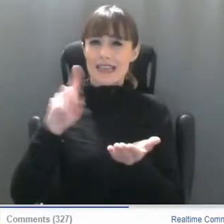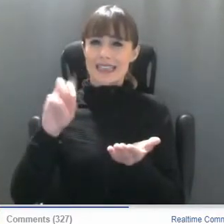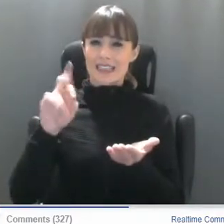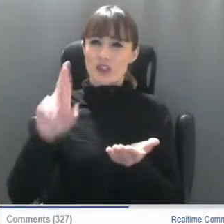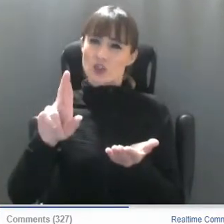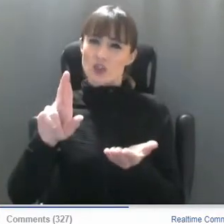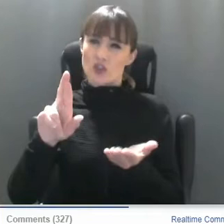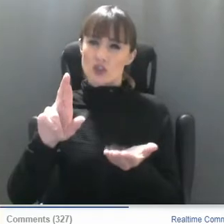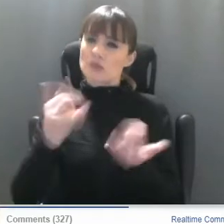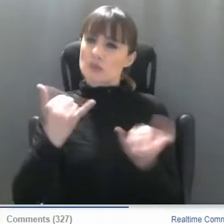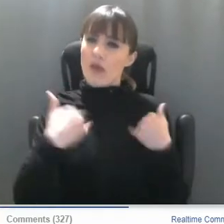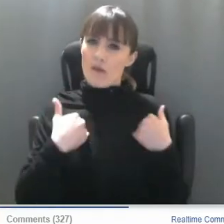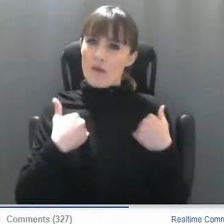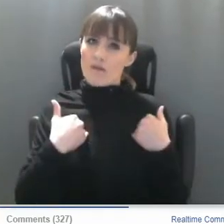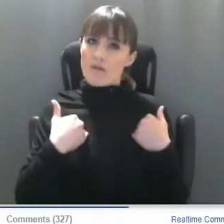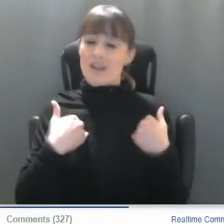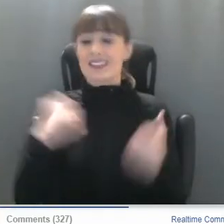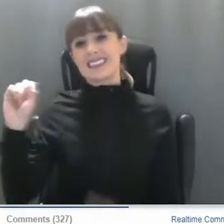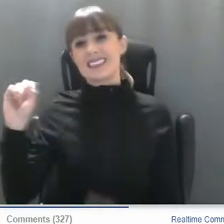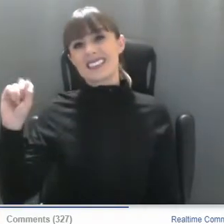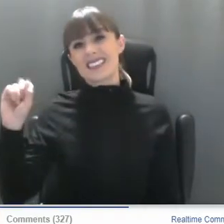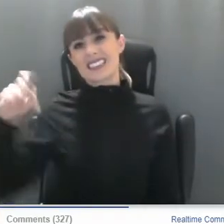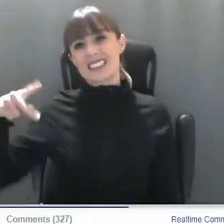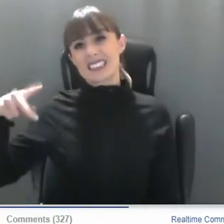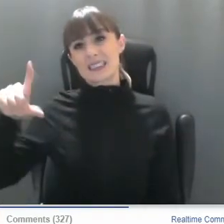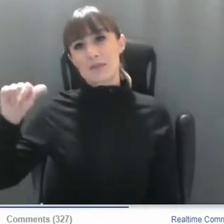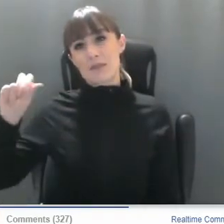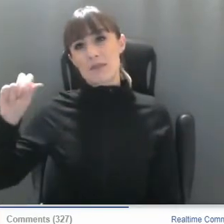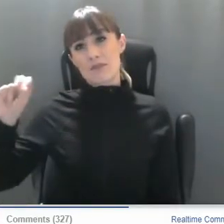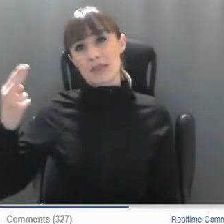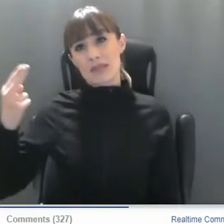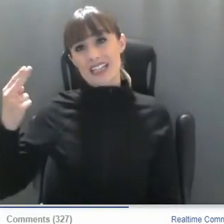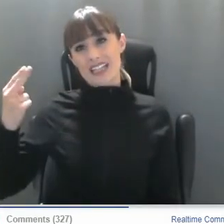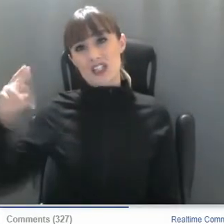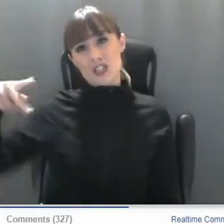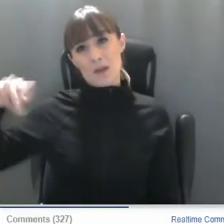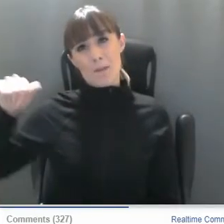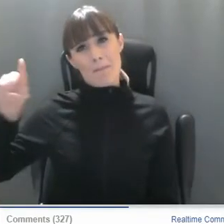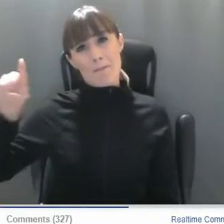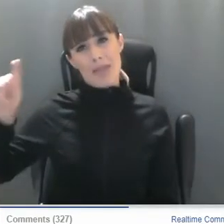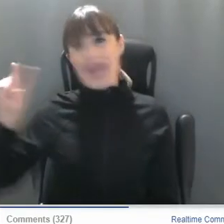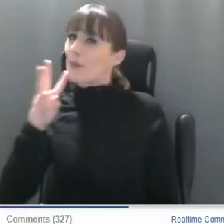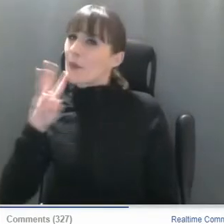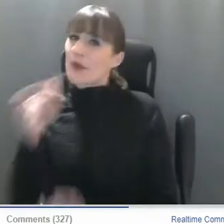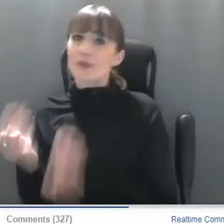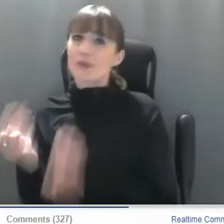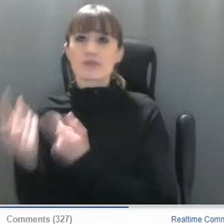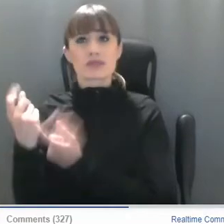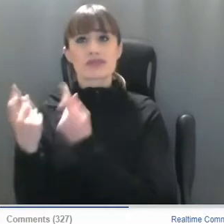points are still closed, you guys. "How do pass" let's see, "how do pass holders